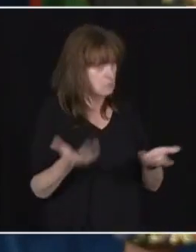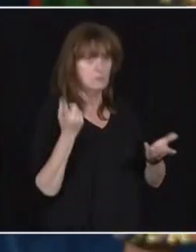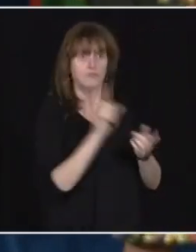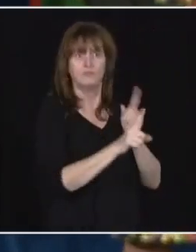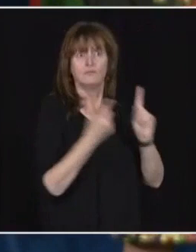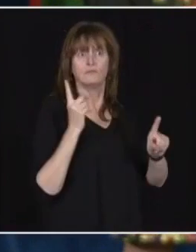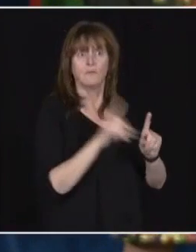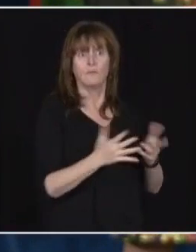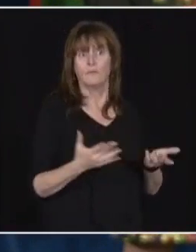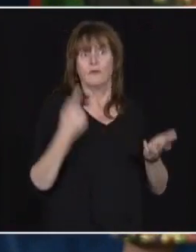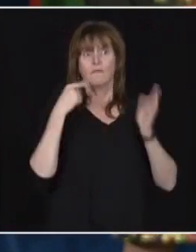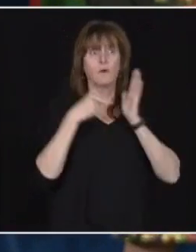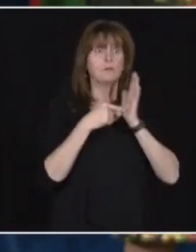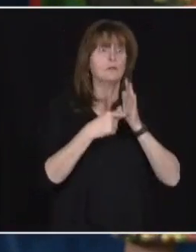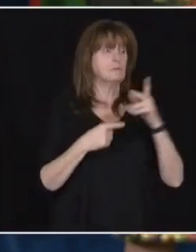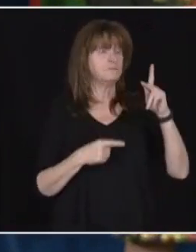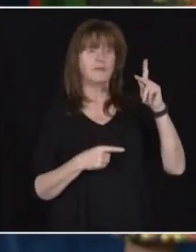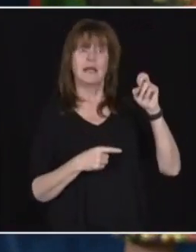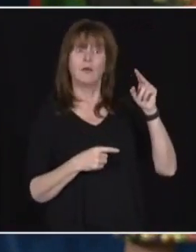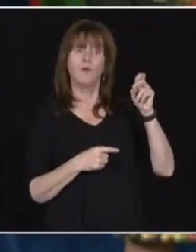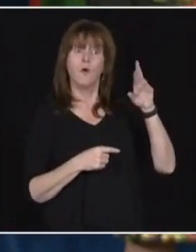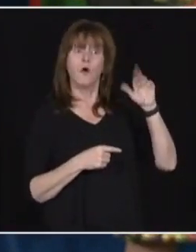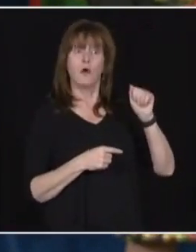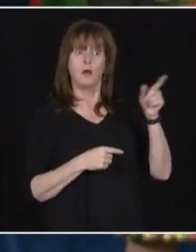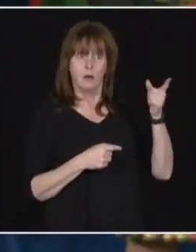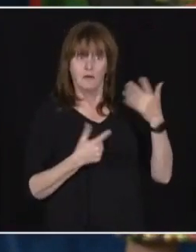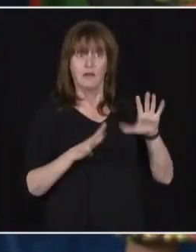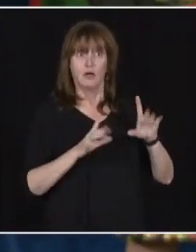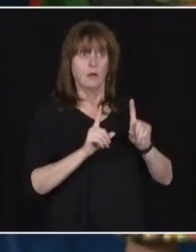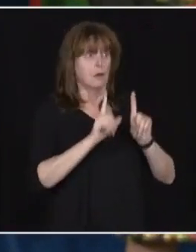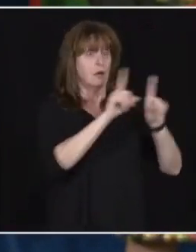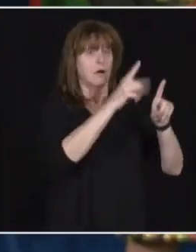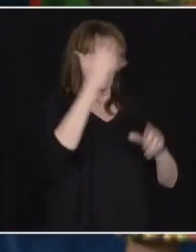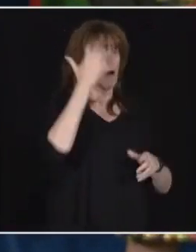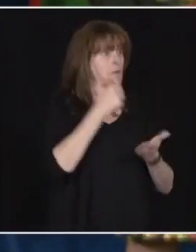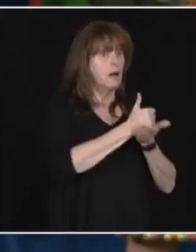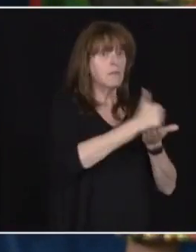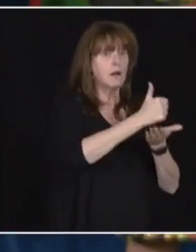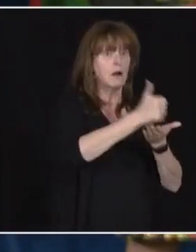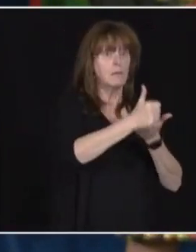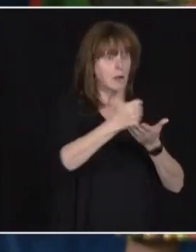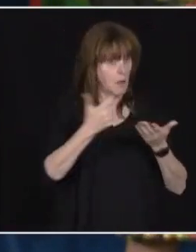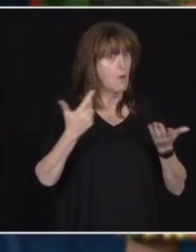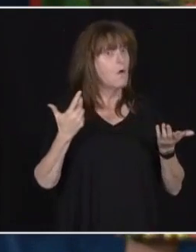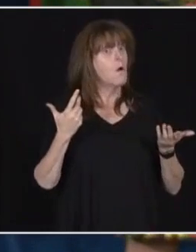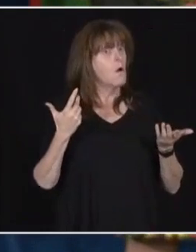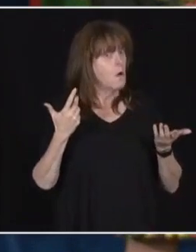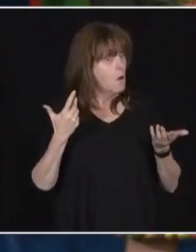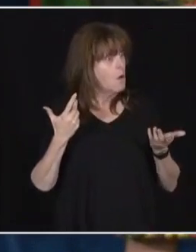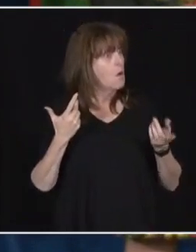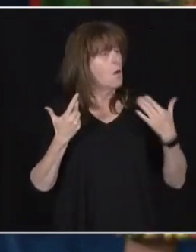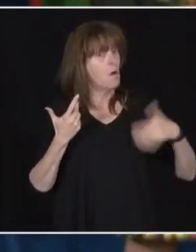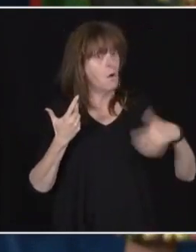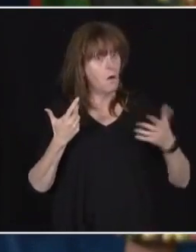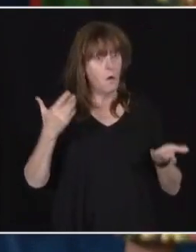there's a great amount of work being done by staff, within hospitals in that community and of that work is making a difference.